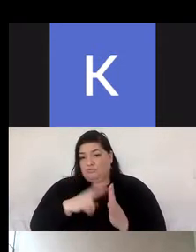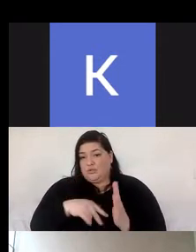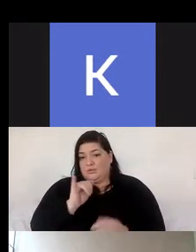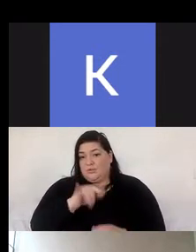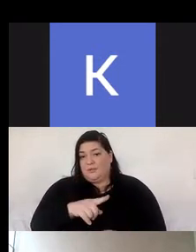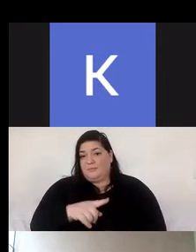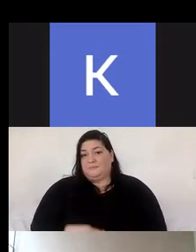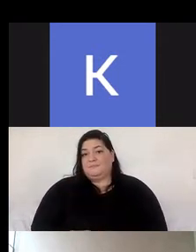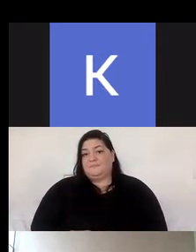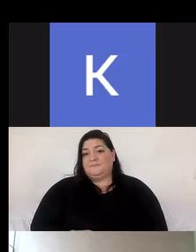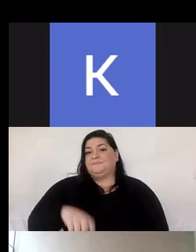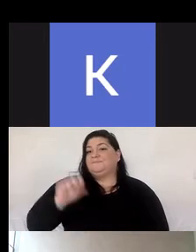Yeah, thanks, Erika.